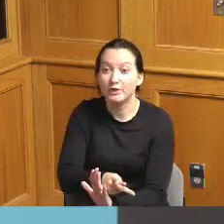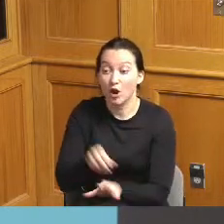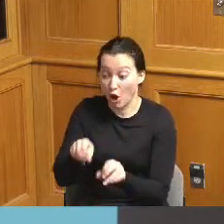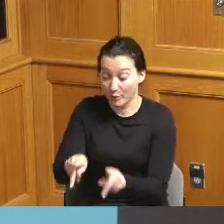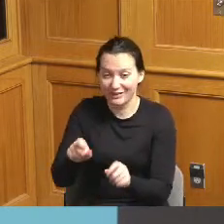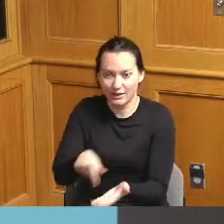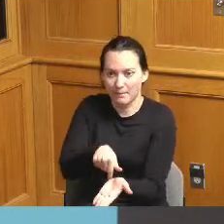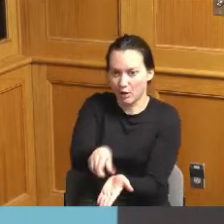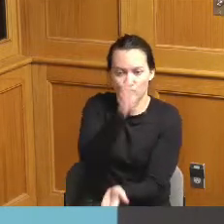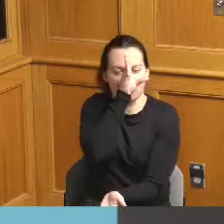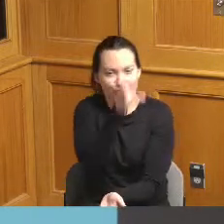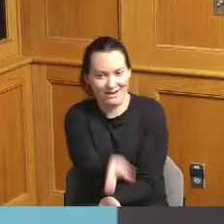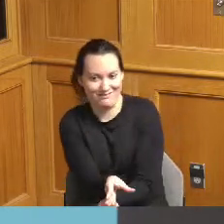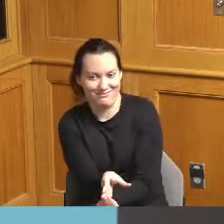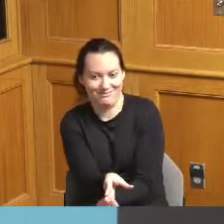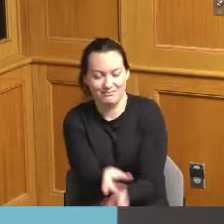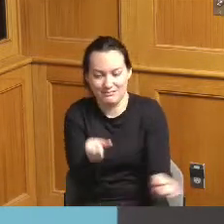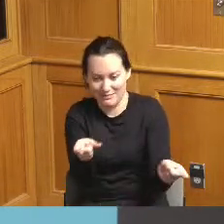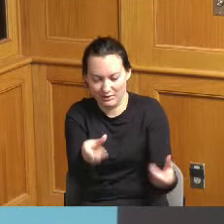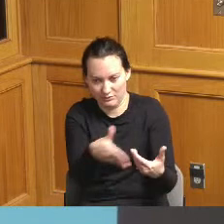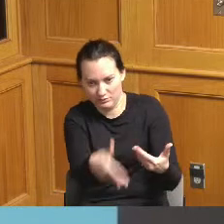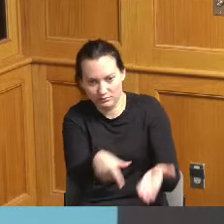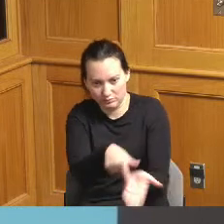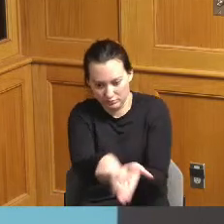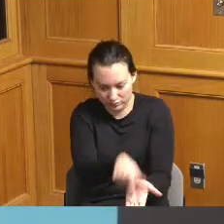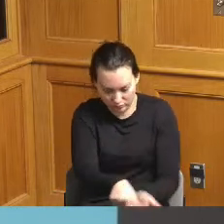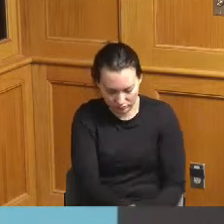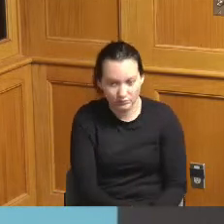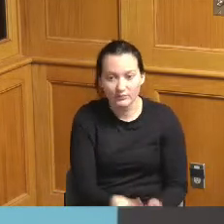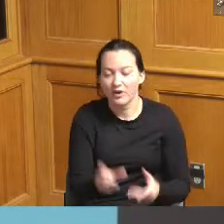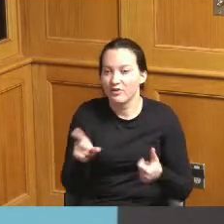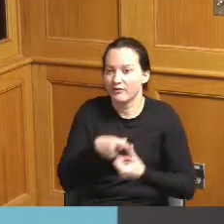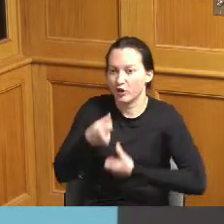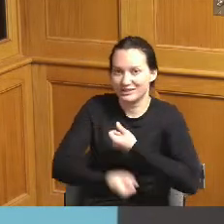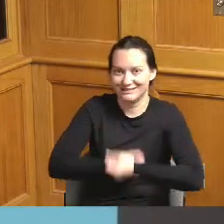to be paid directly to handle any expenses that they may have in the first year that they exit